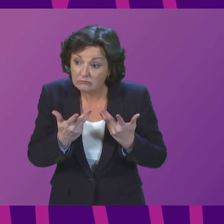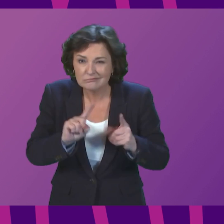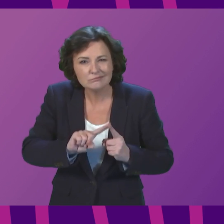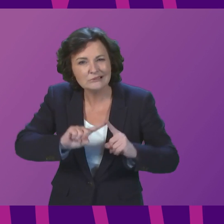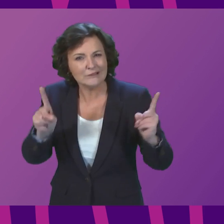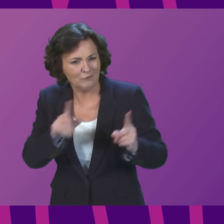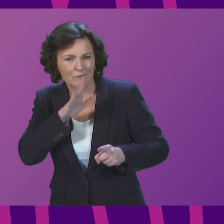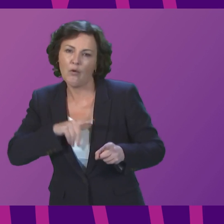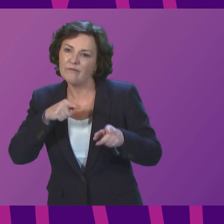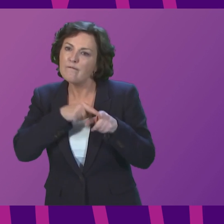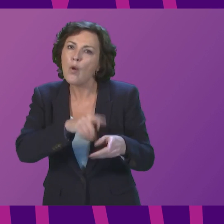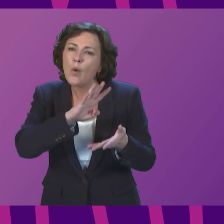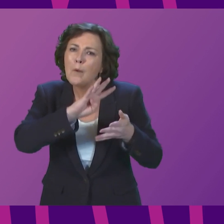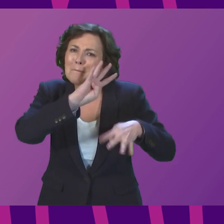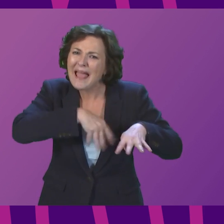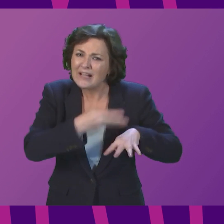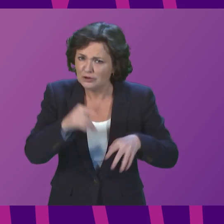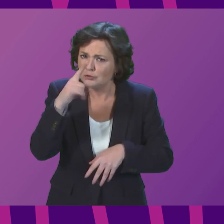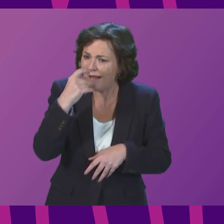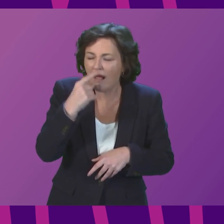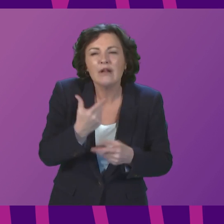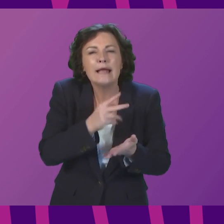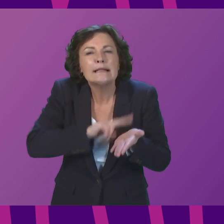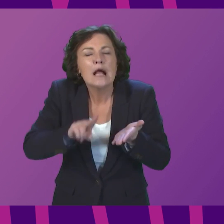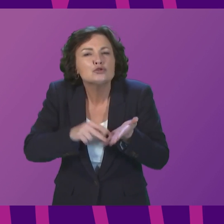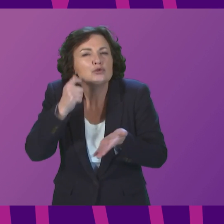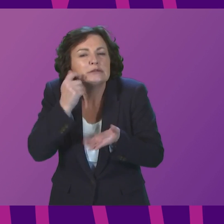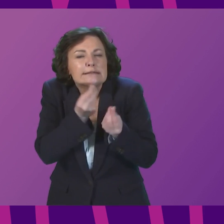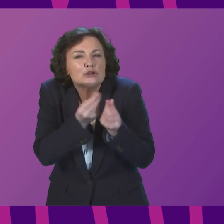Given the experiences of mesh campaigners, will she commit to an independent review of